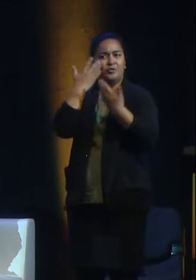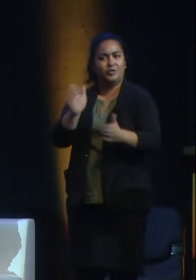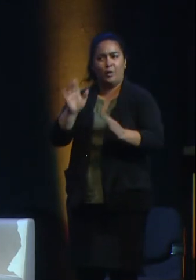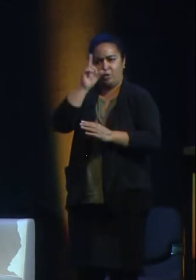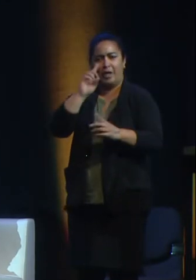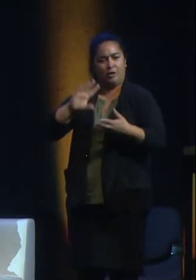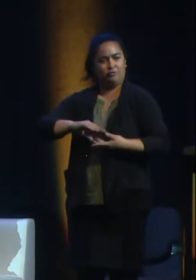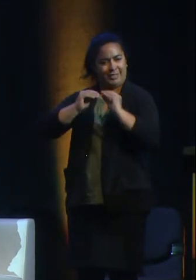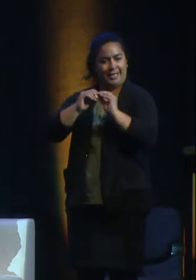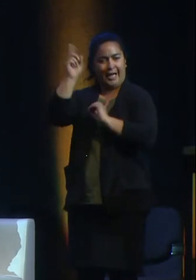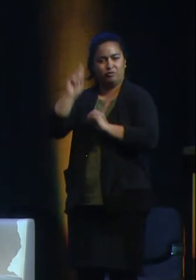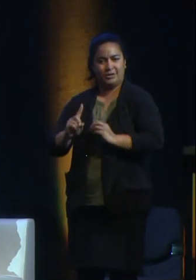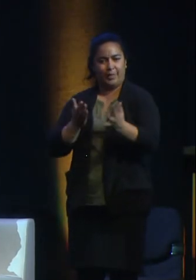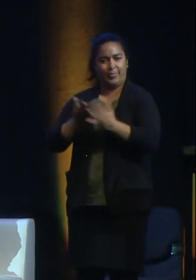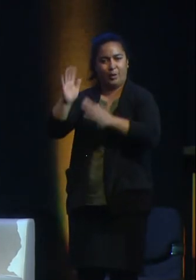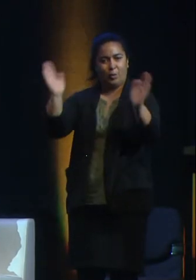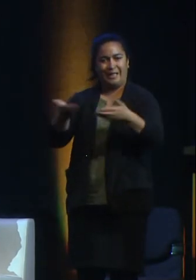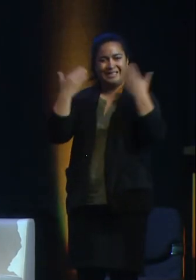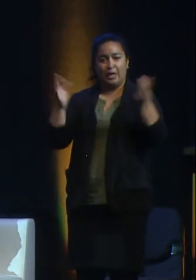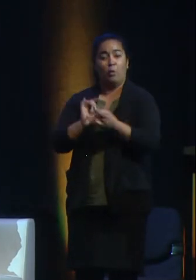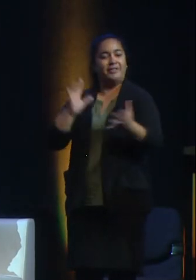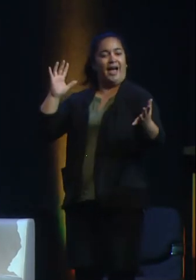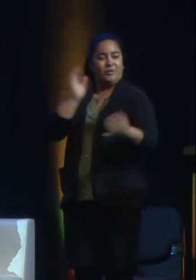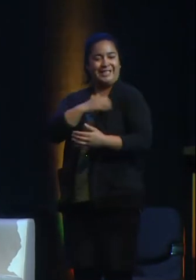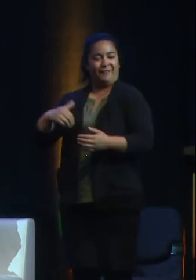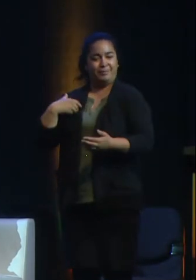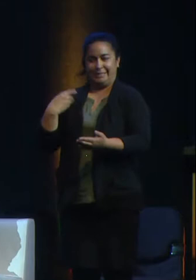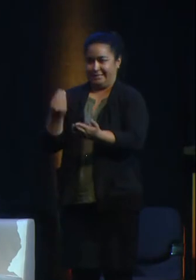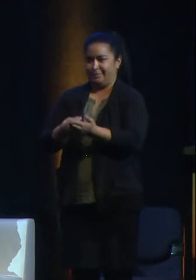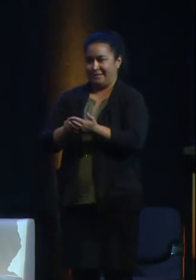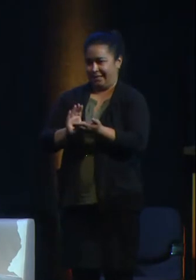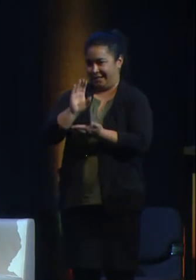having too many subsidies from the government, which is something that's very unique, so